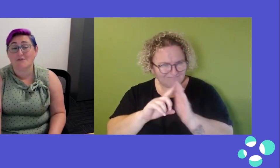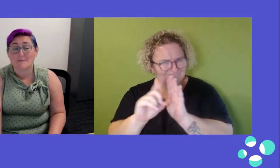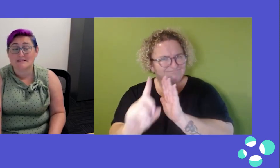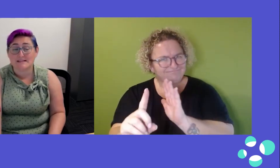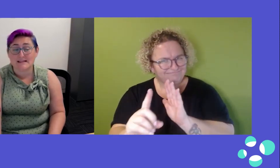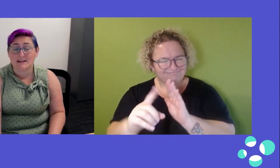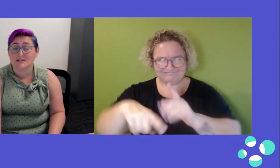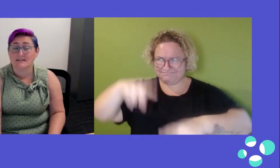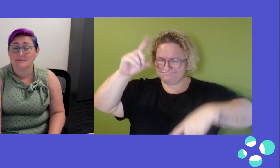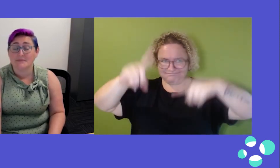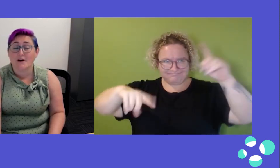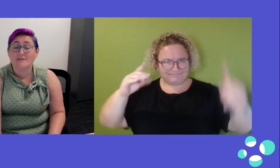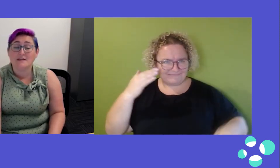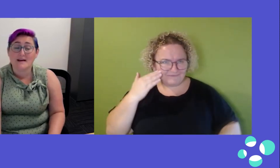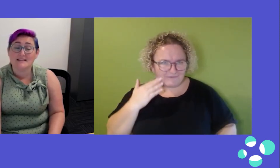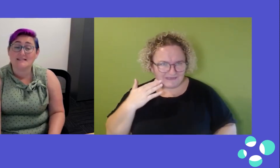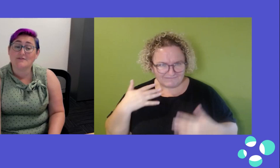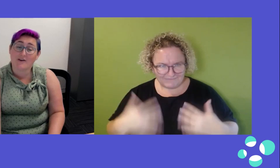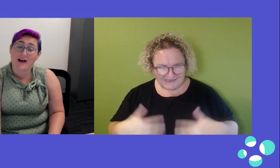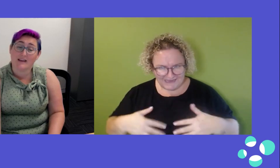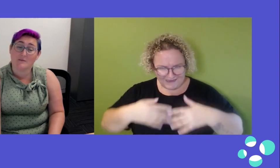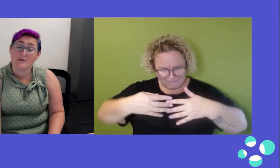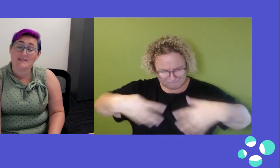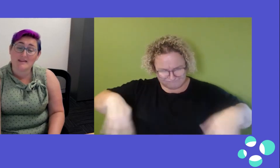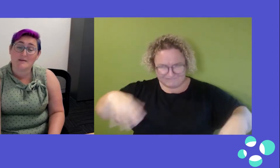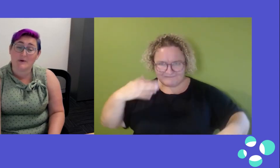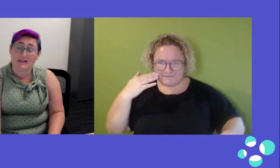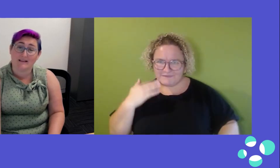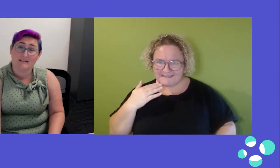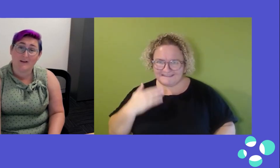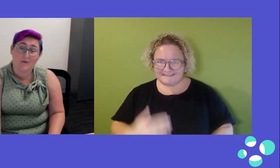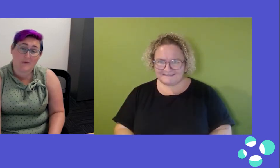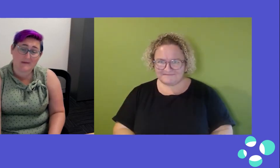the representation of the amazing variety within the umbrella of women.